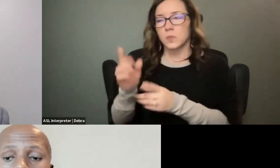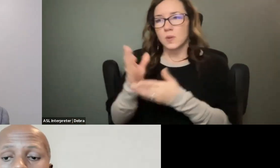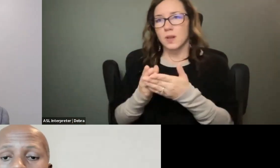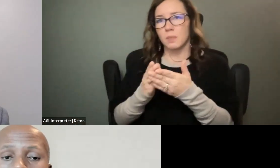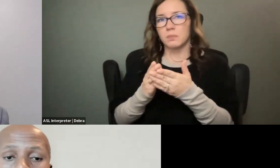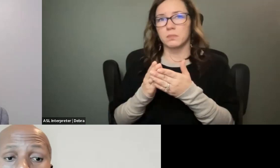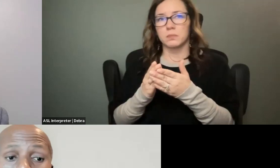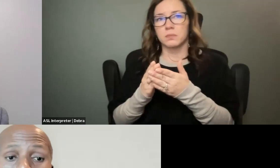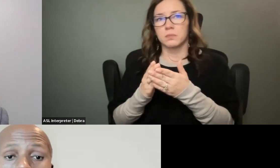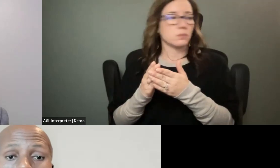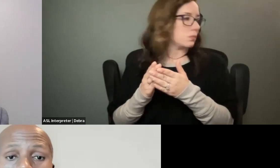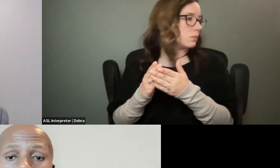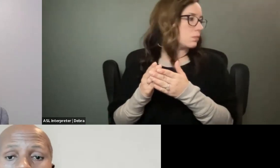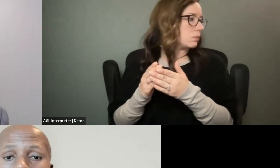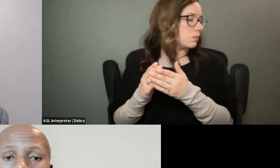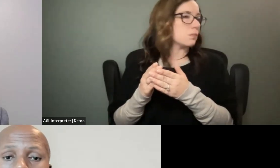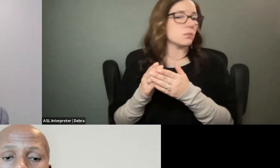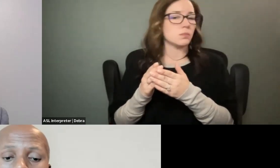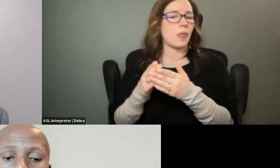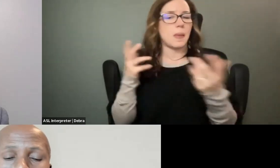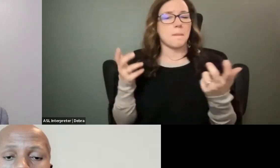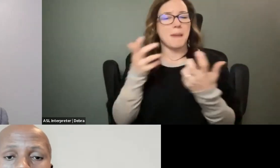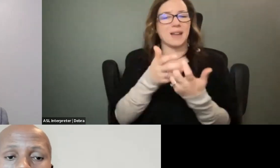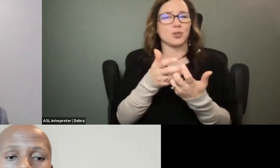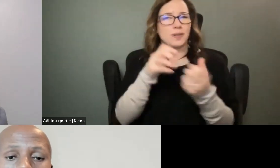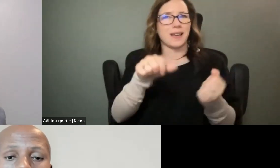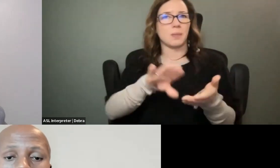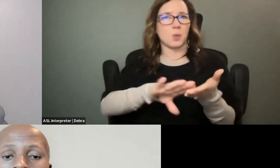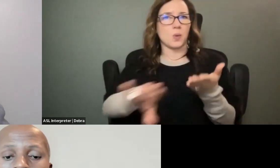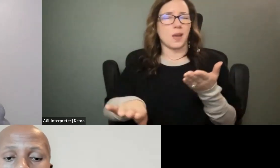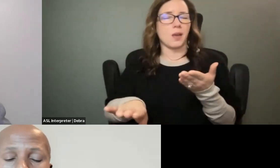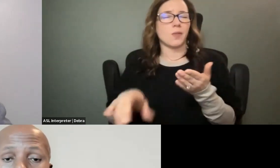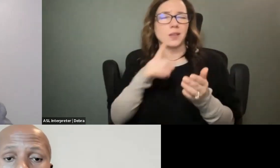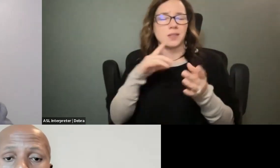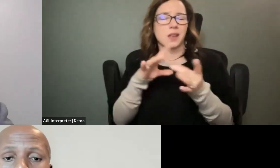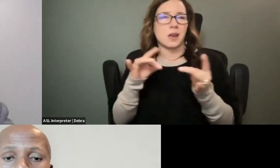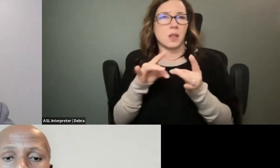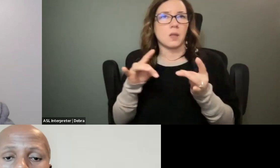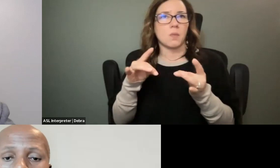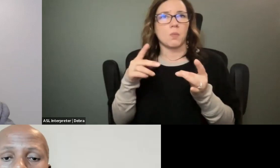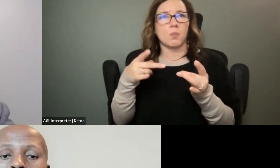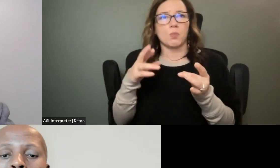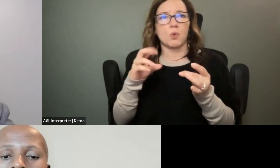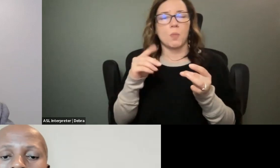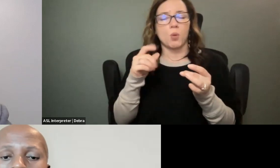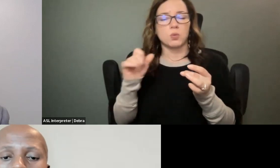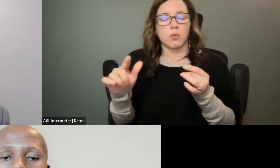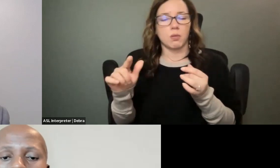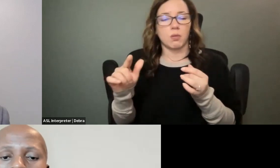the mataching can be waived as stated in the proposal if your you know the project